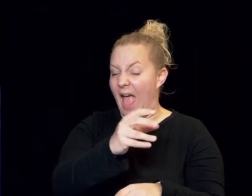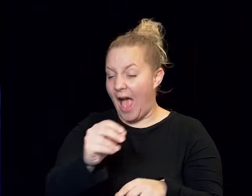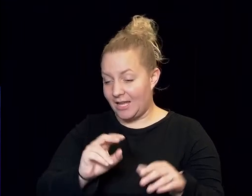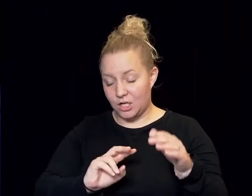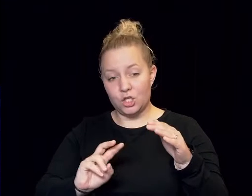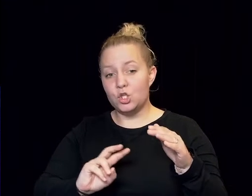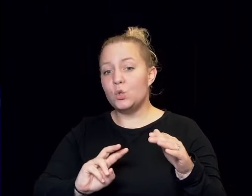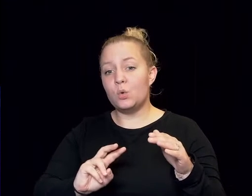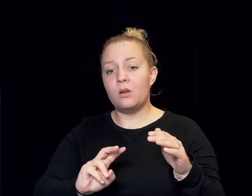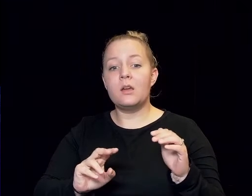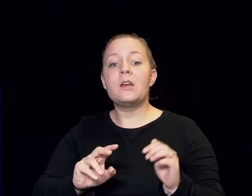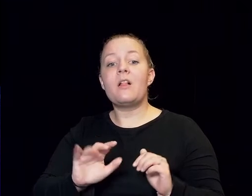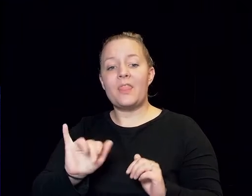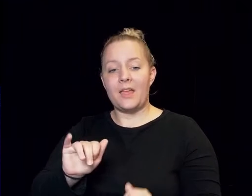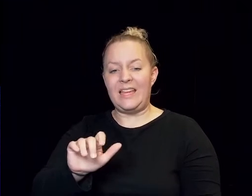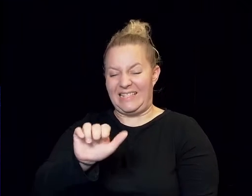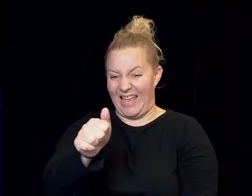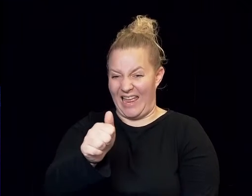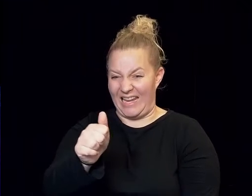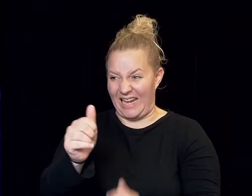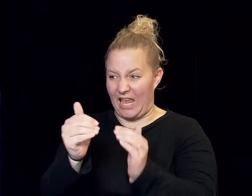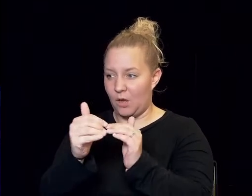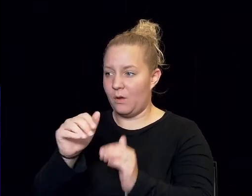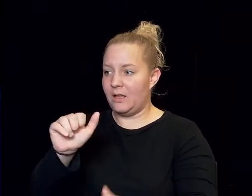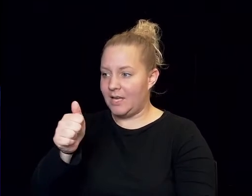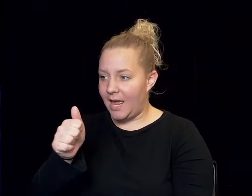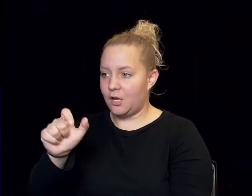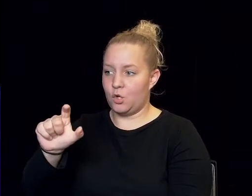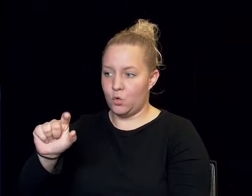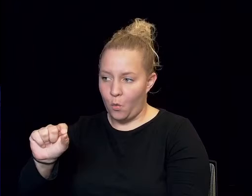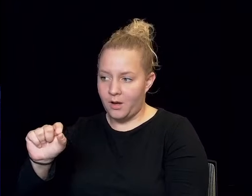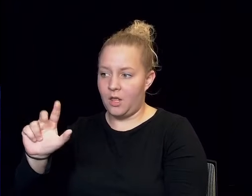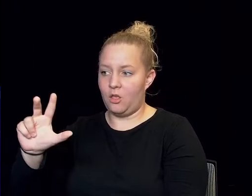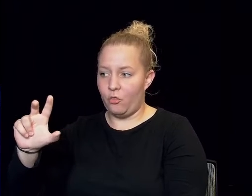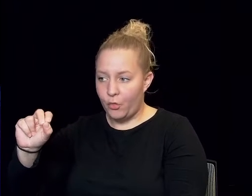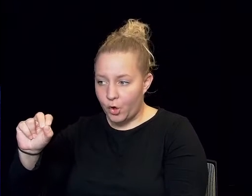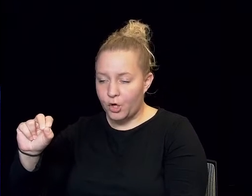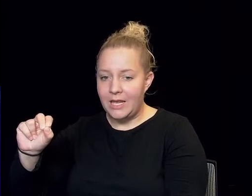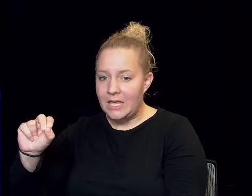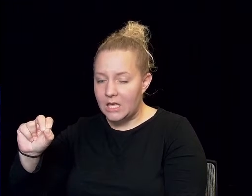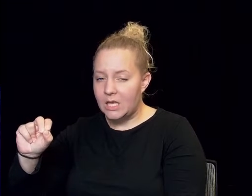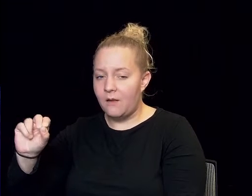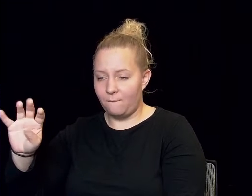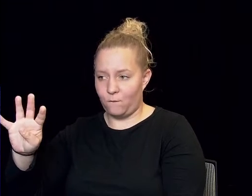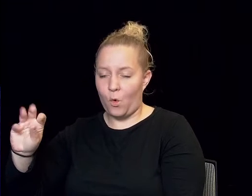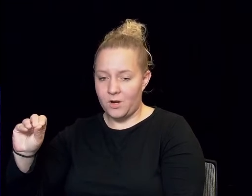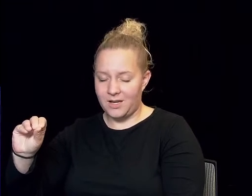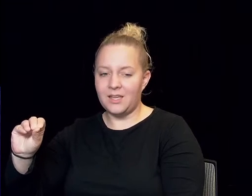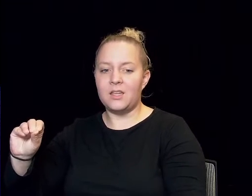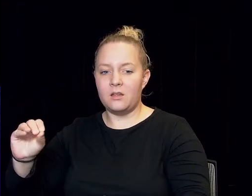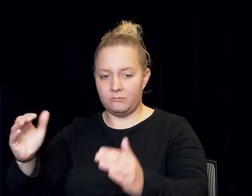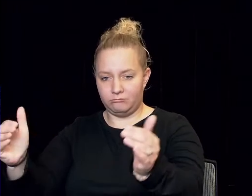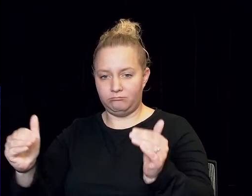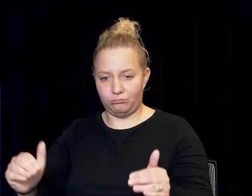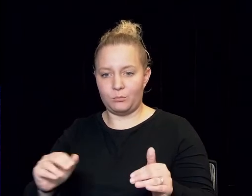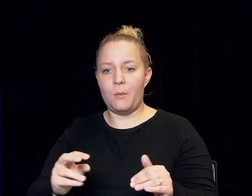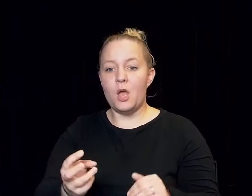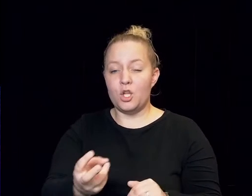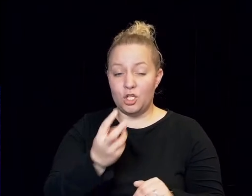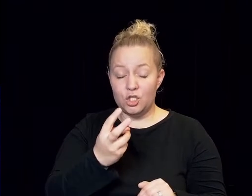20, 30, and so on and I'm just going to stop there. And then for 2, I know my multiples of 2